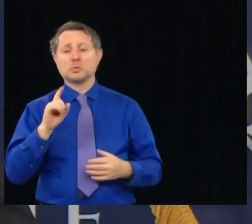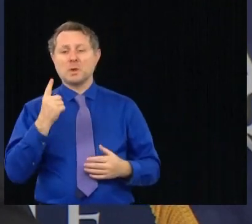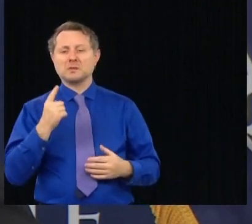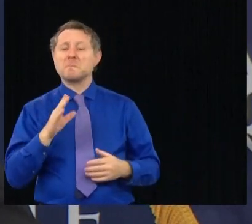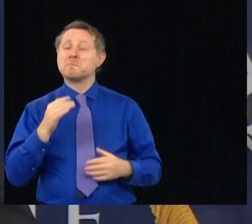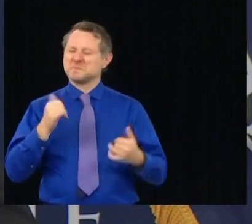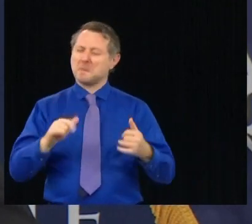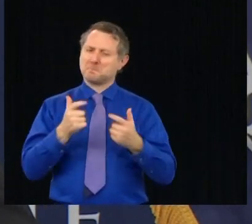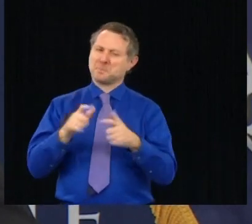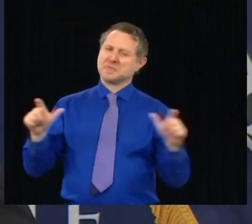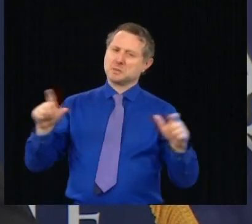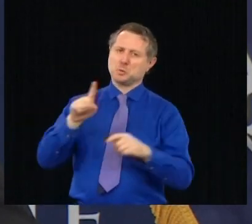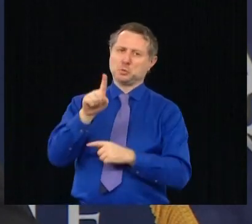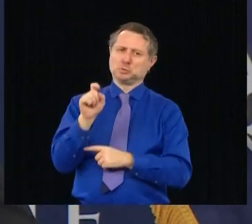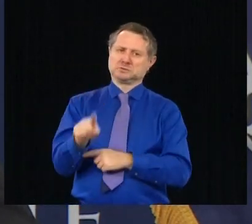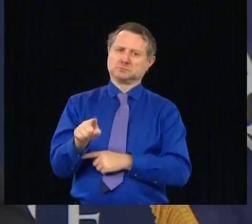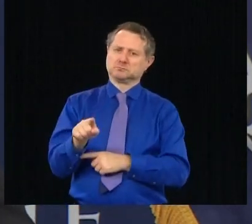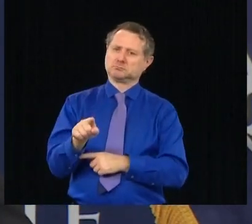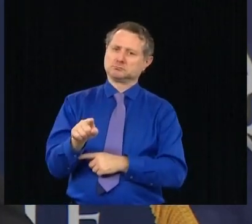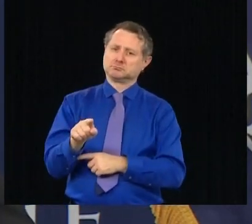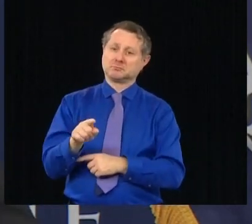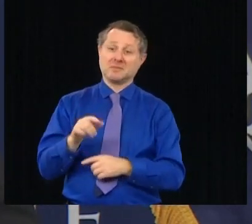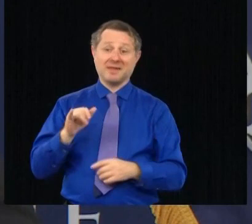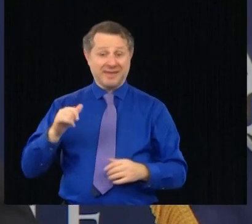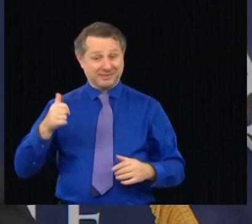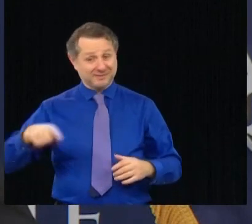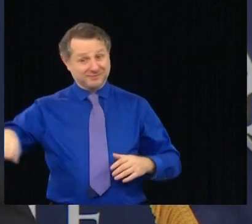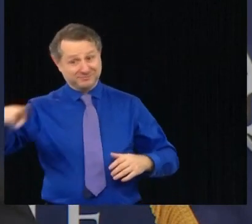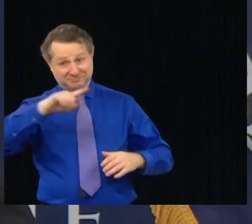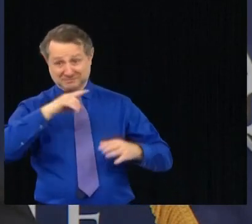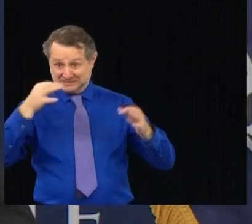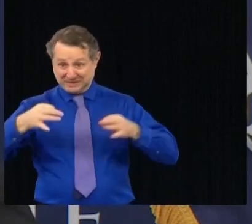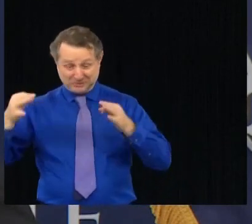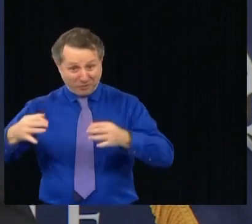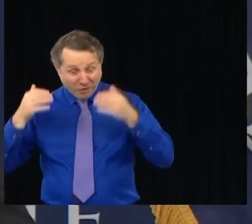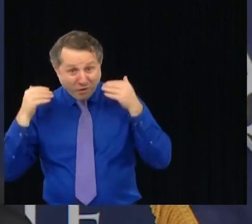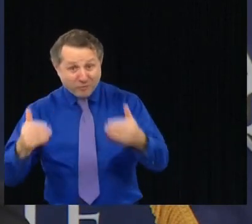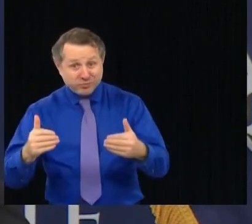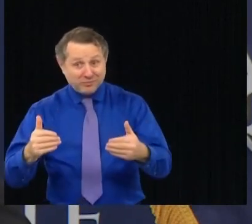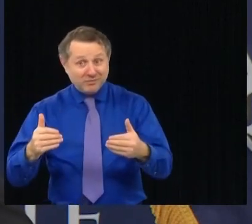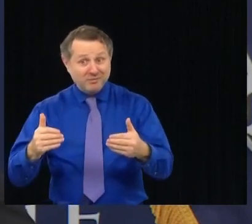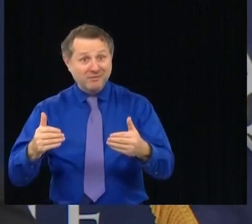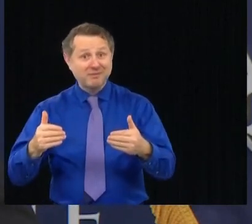QUESTION TO ME IS HOW MANY BUSINESSES CHOOSE TO OPEN